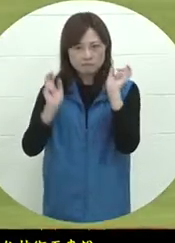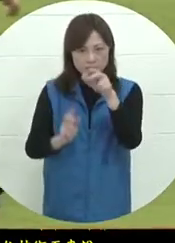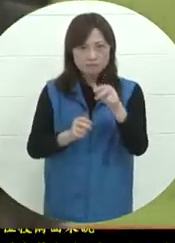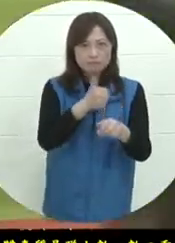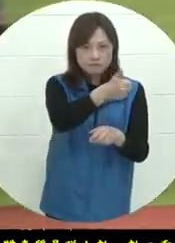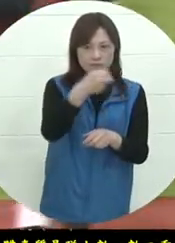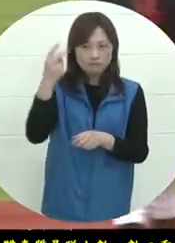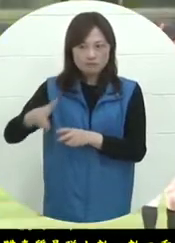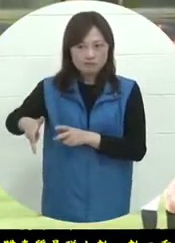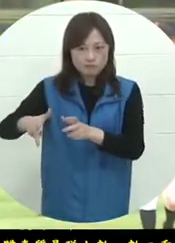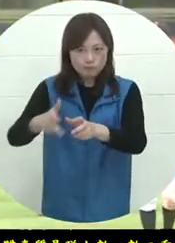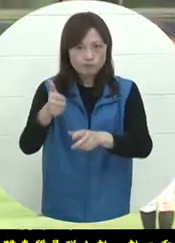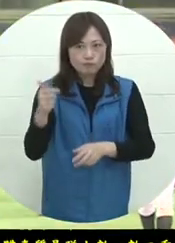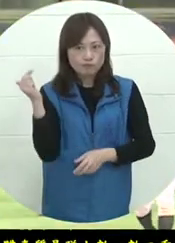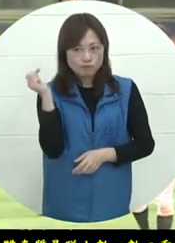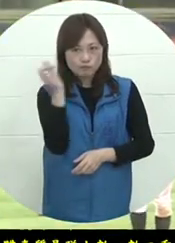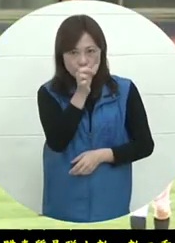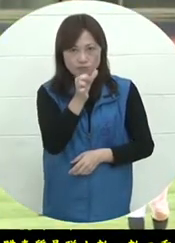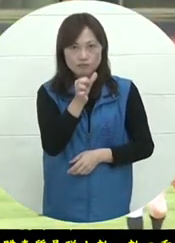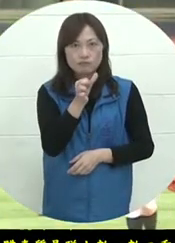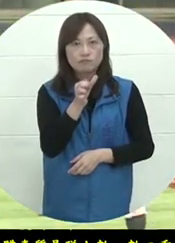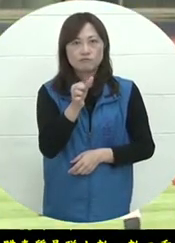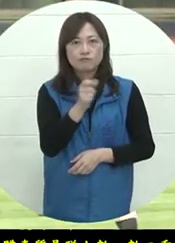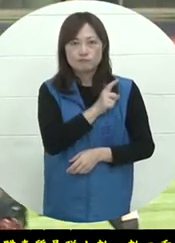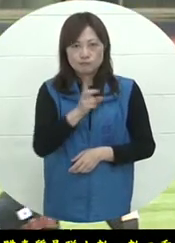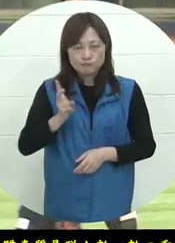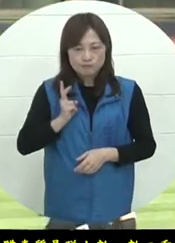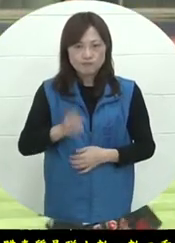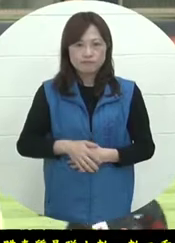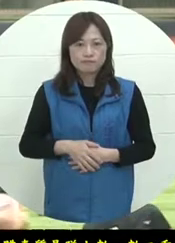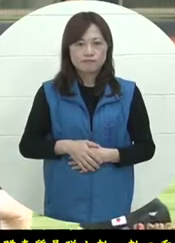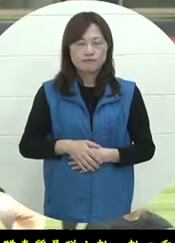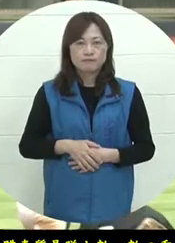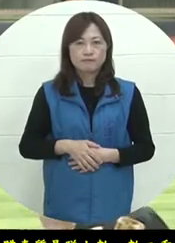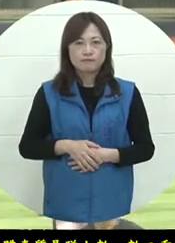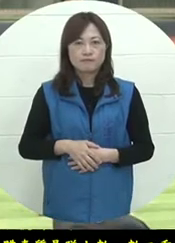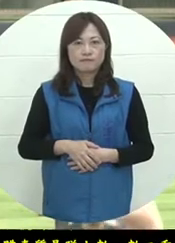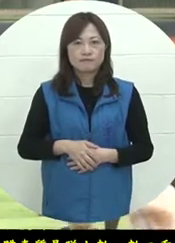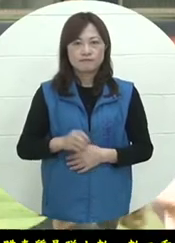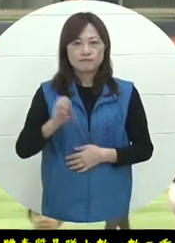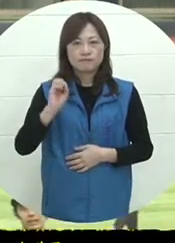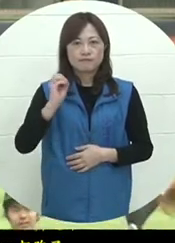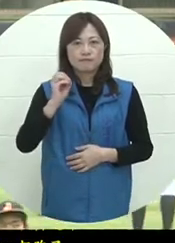to attract the catcher to make a pass. The entire shot was deflected , so the ball rolled all the way to